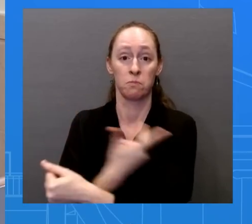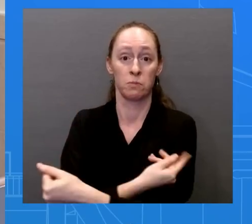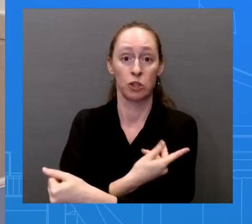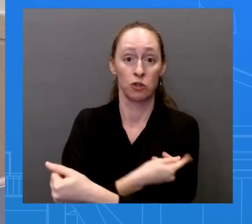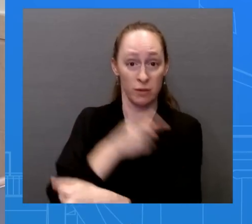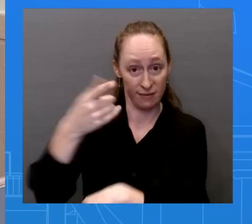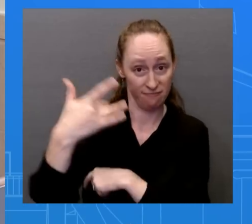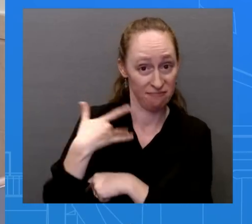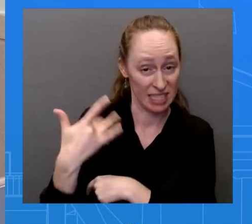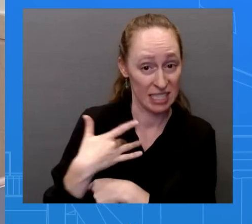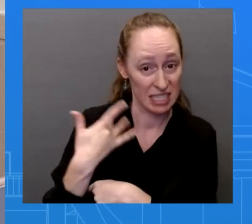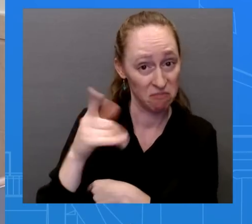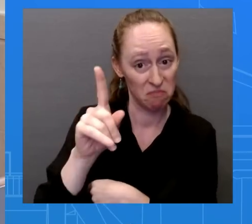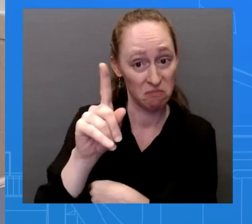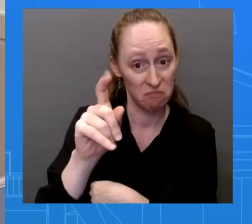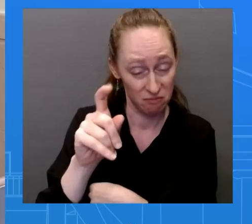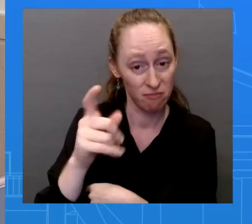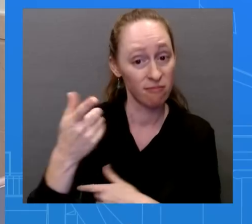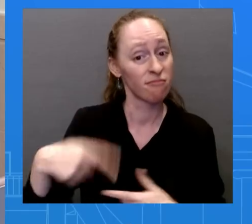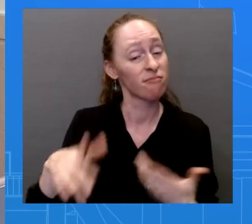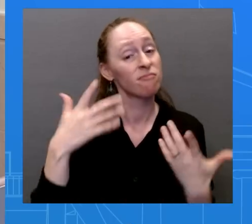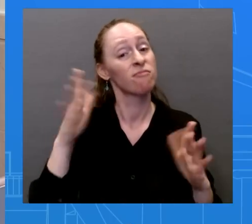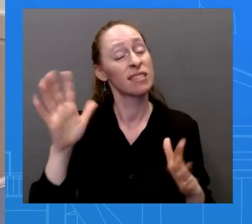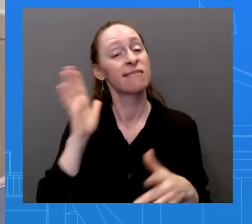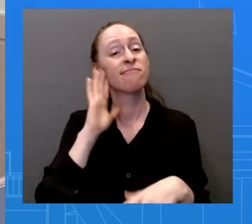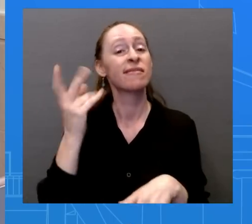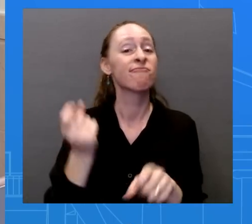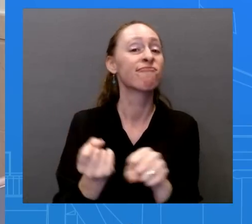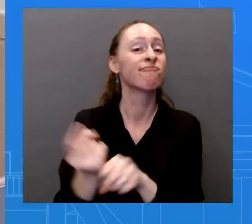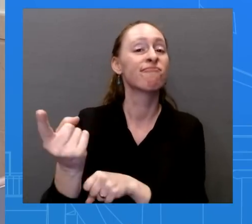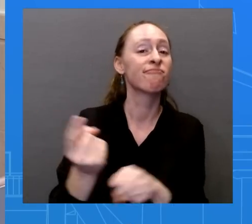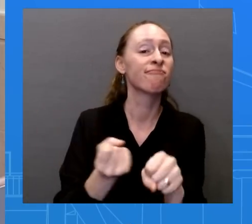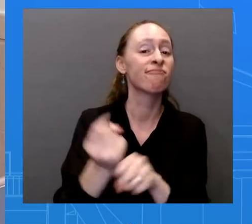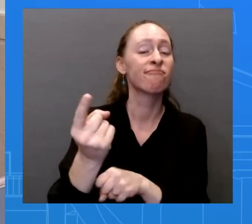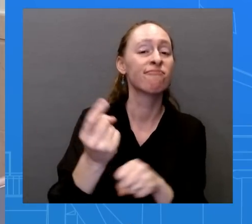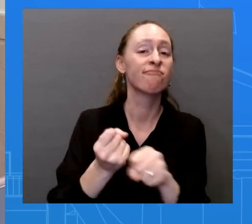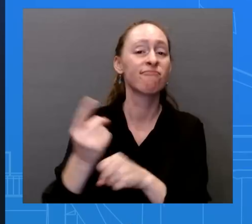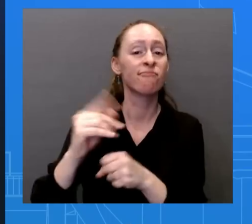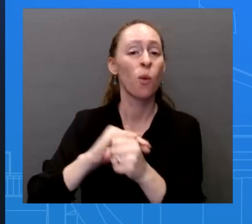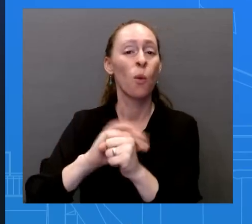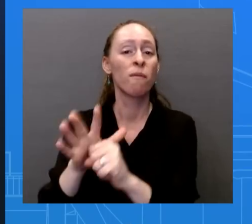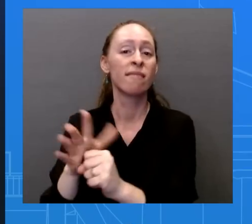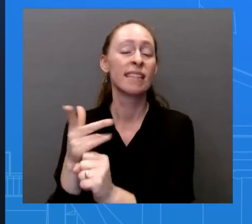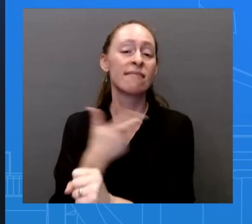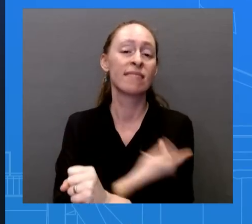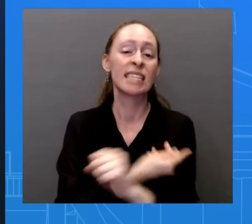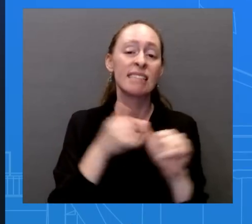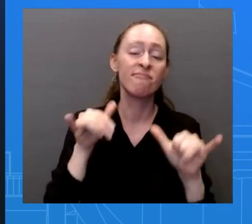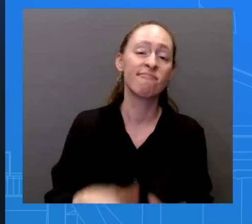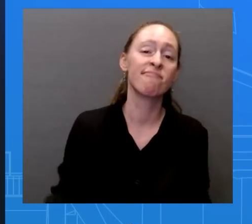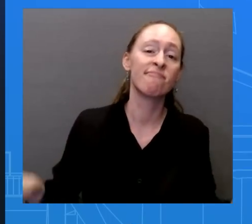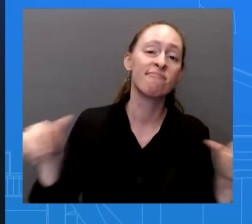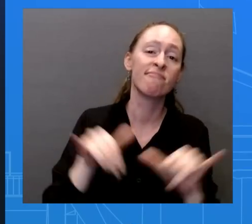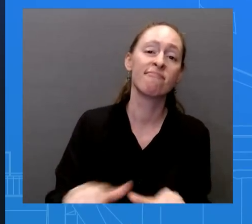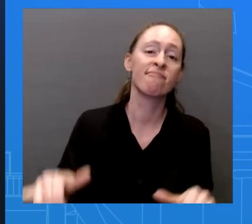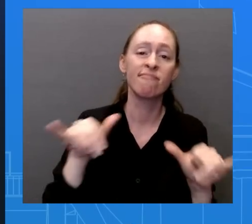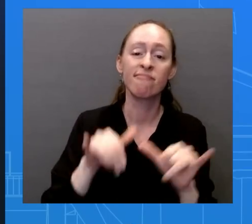that we should expect this will keep happening every few months? How should people be thinking about that? Dr. Jha: Yeah. So I think for most Americans, it's a once-a-year shot.